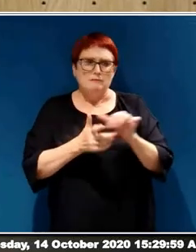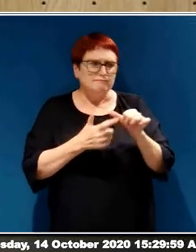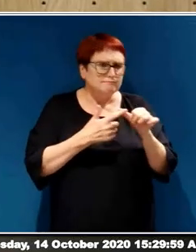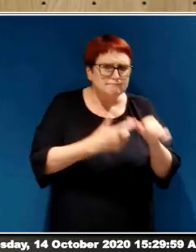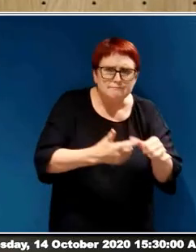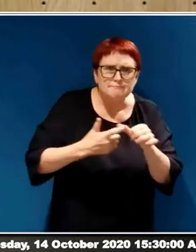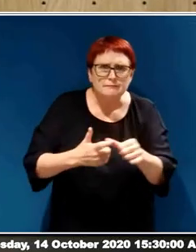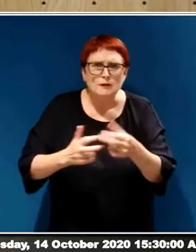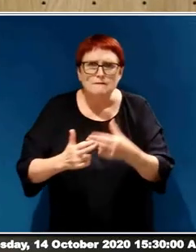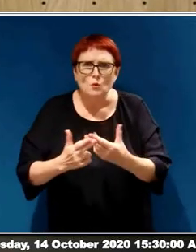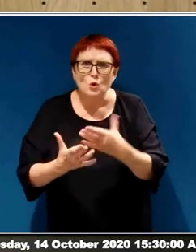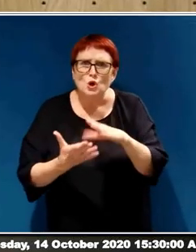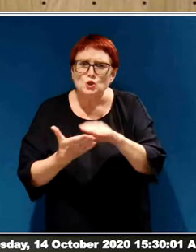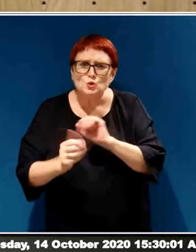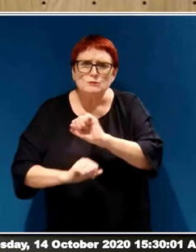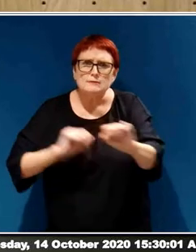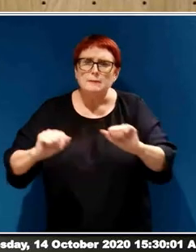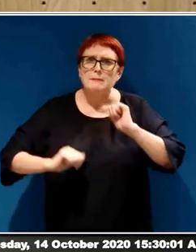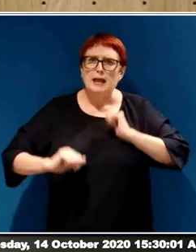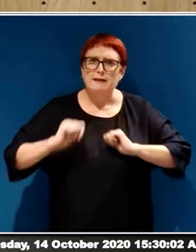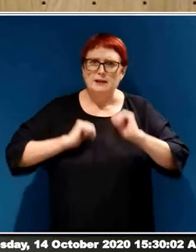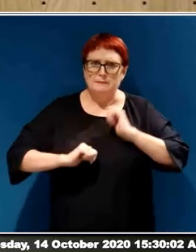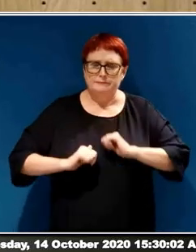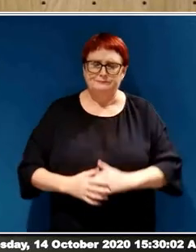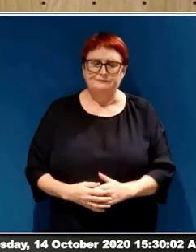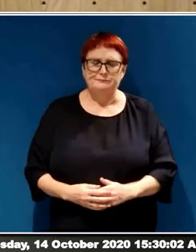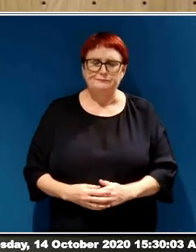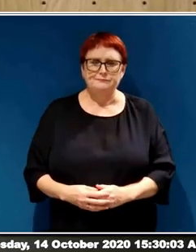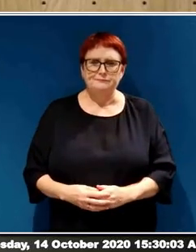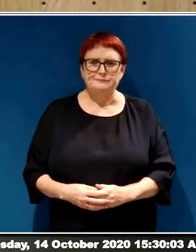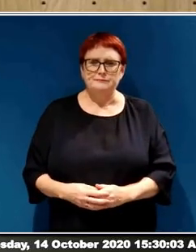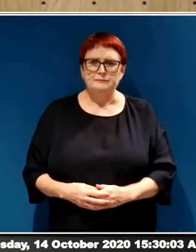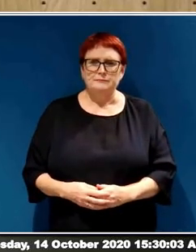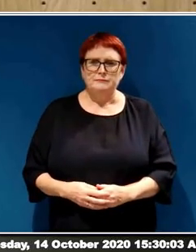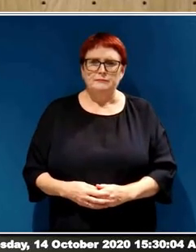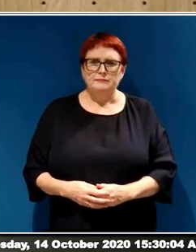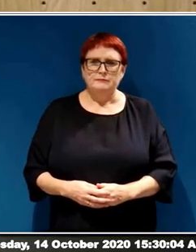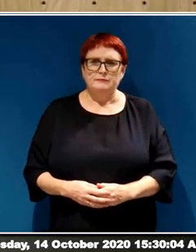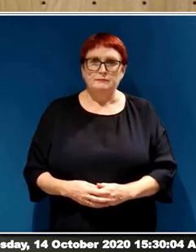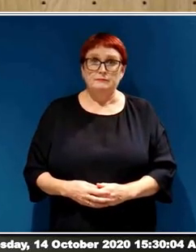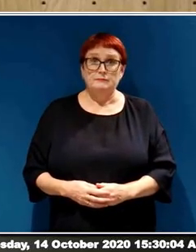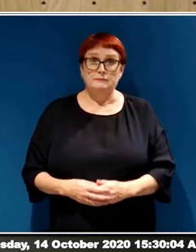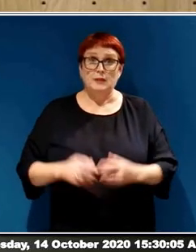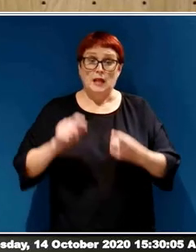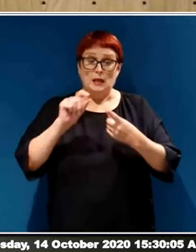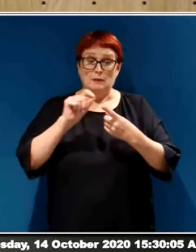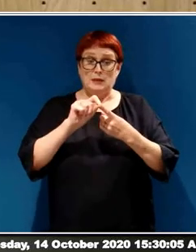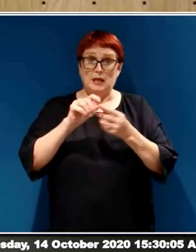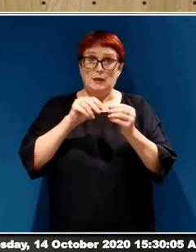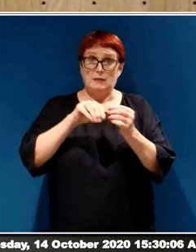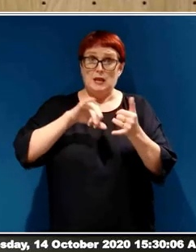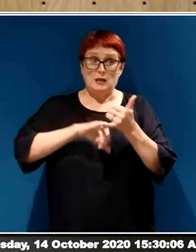So if it's implemented correctly, what we will see across all of those schools